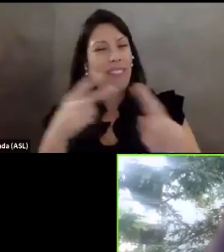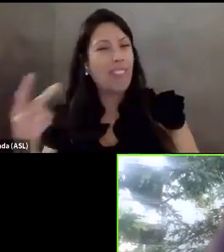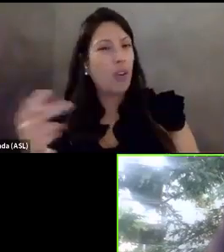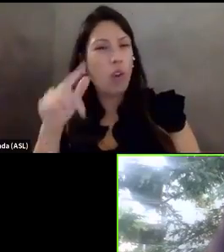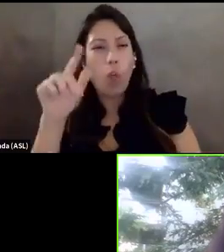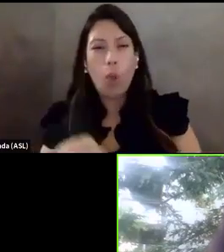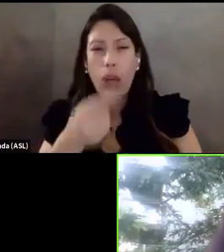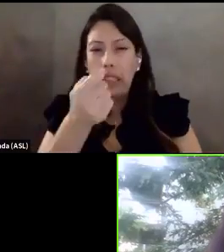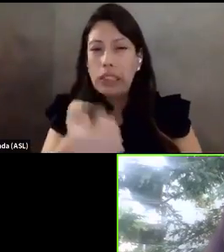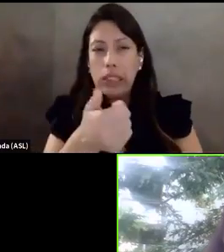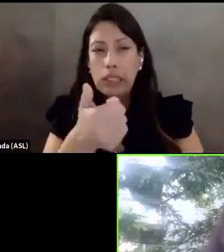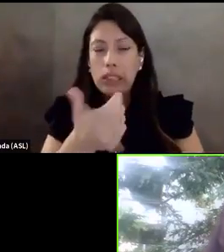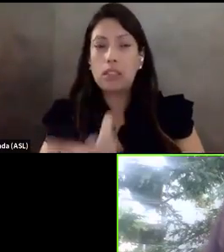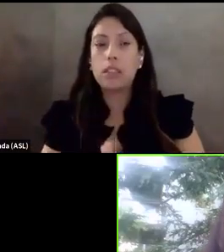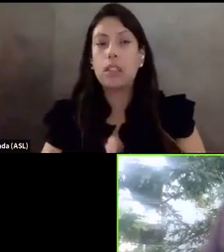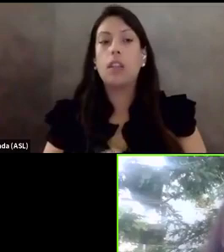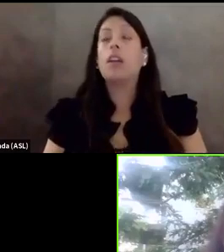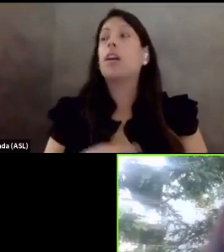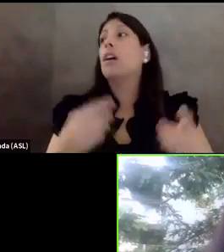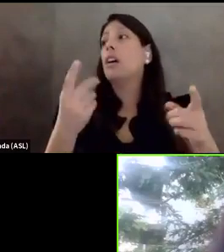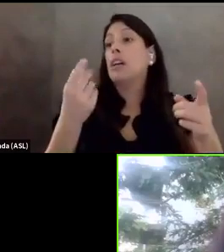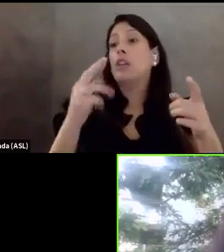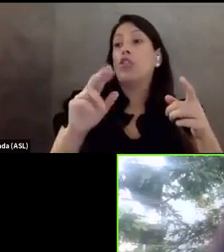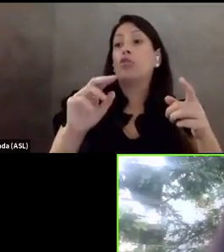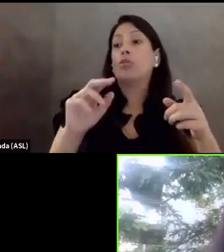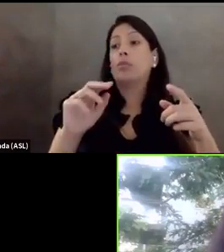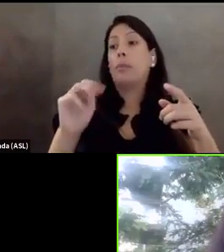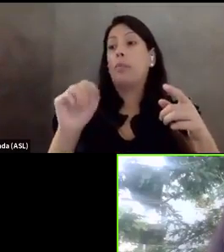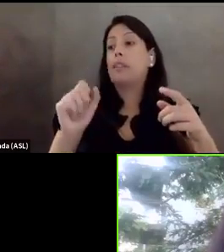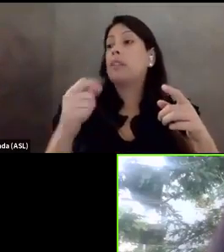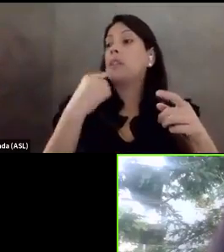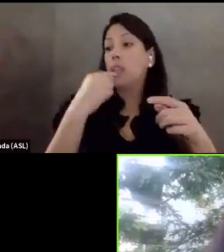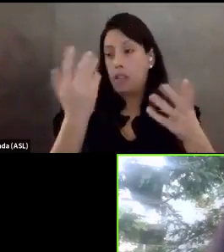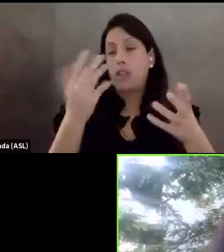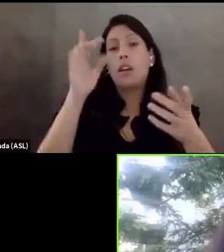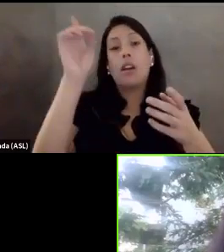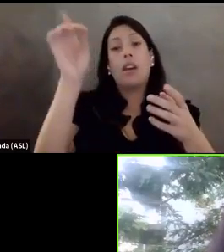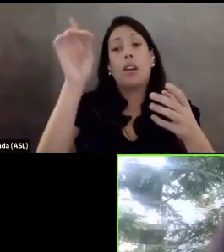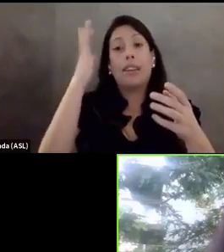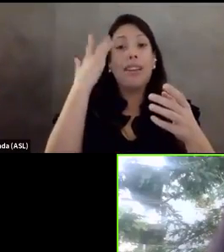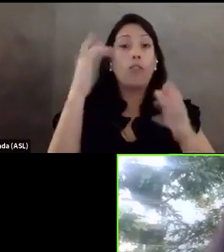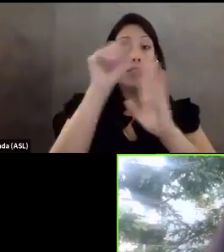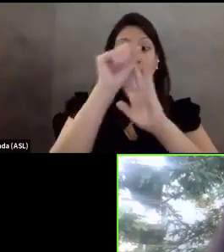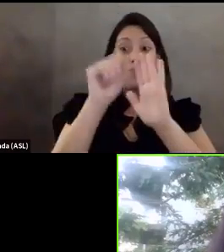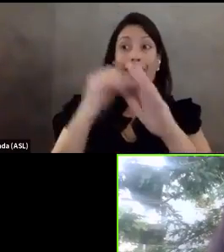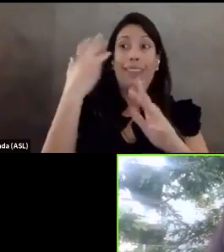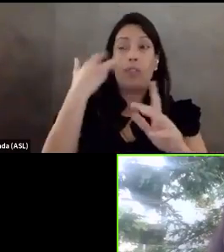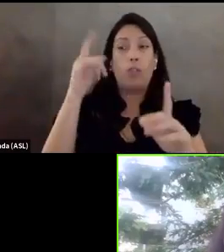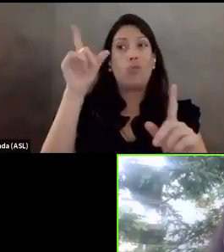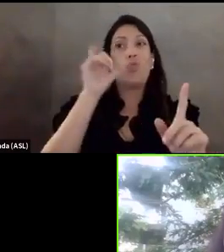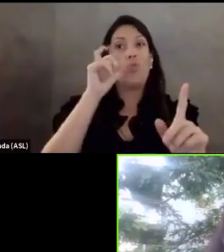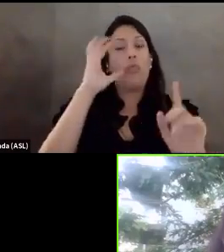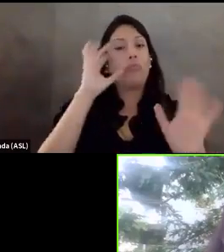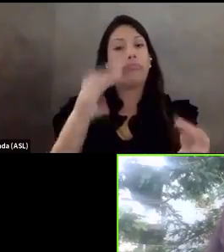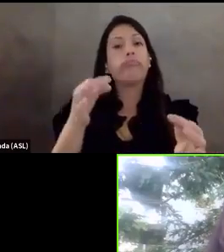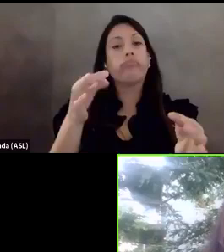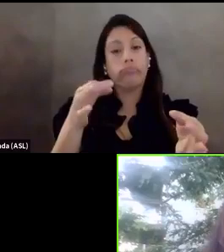Yes, actually. So, you know, the metrics have changed from the state of California and it's the state of California that determines which tier a county is in